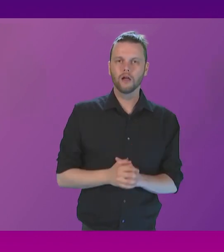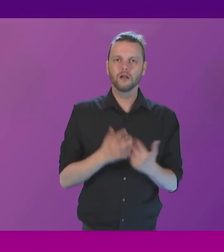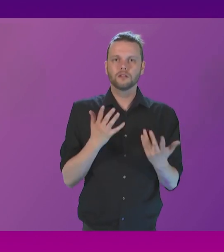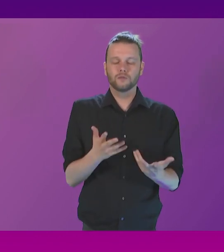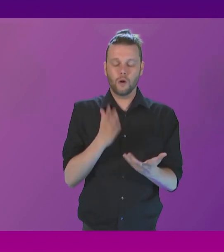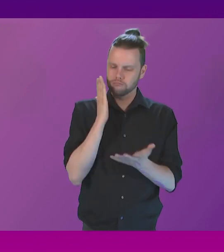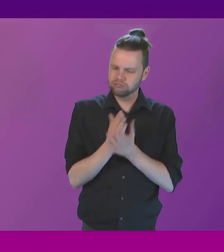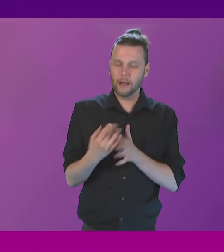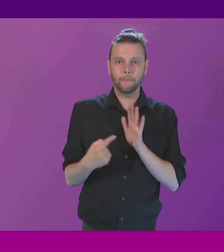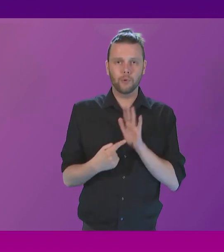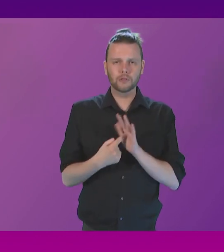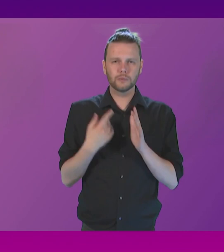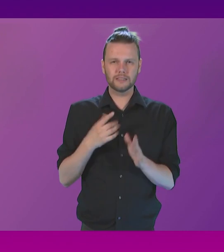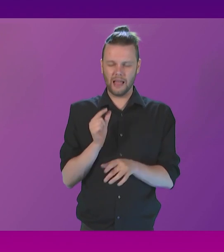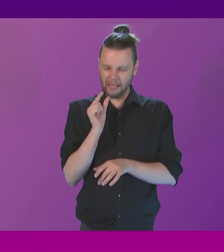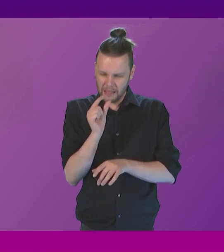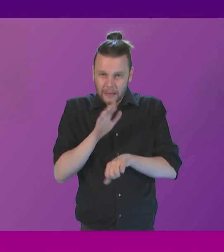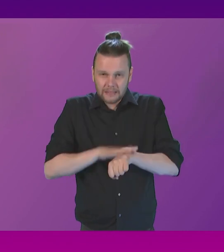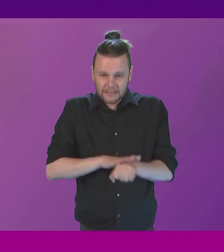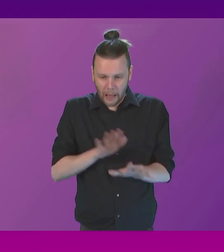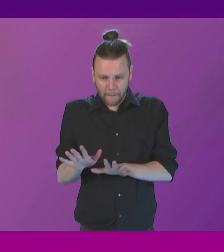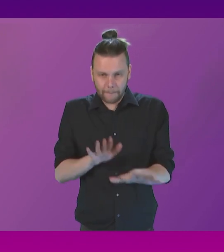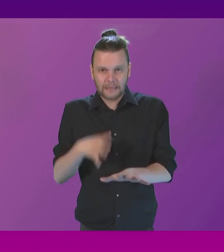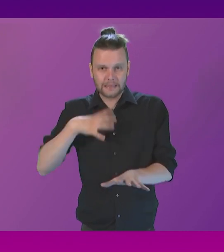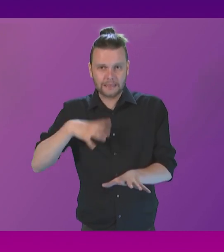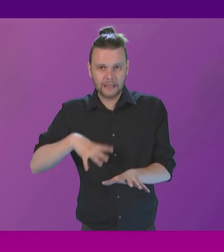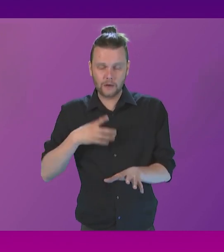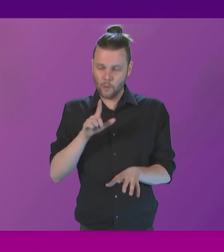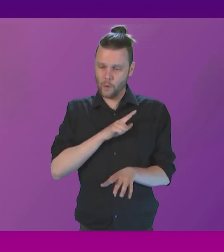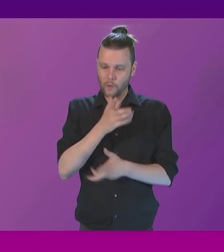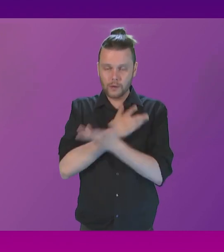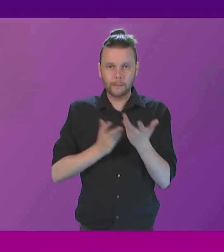important that we take the little bit of time that we are taking in order to continue to work